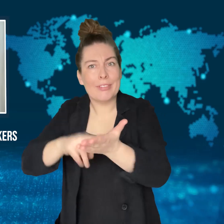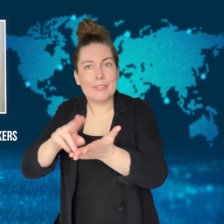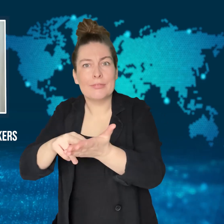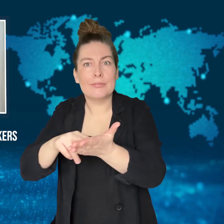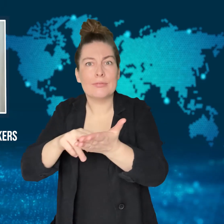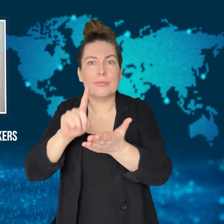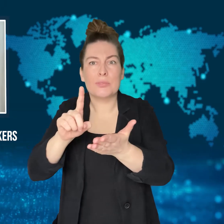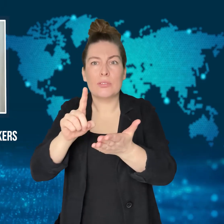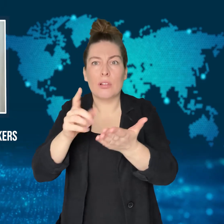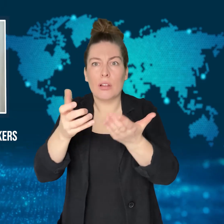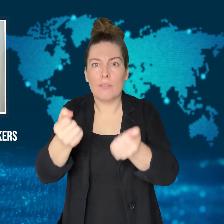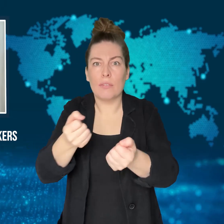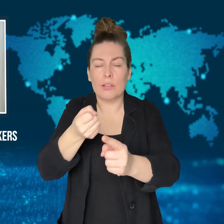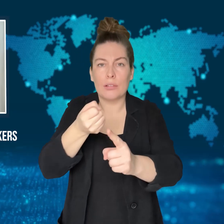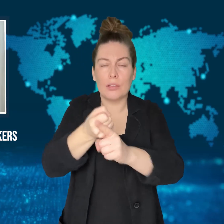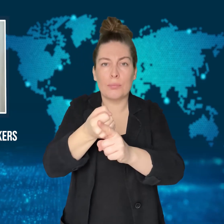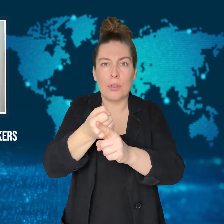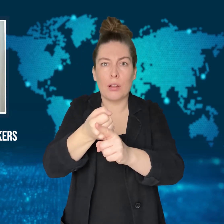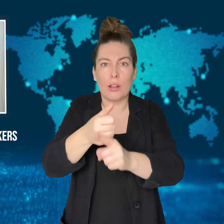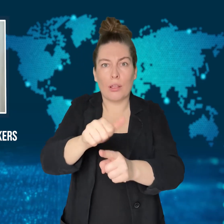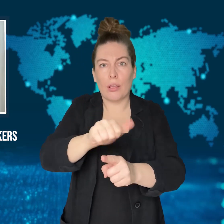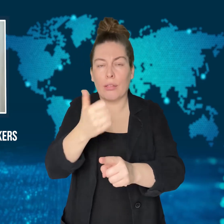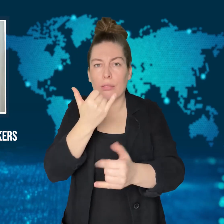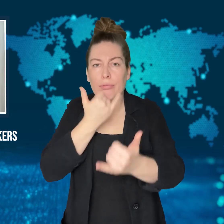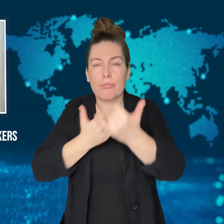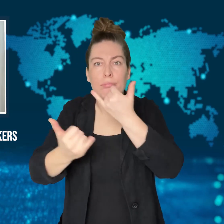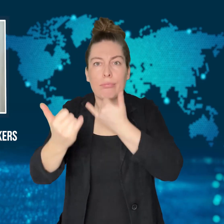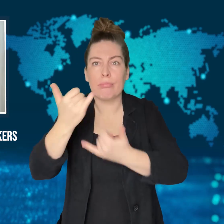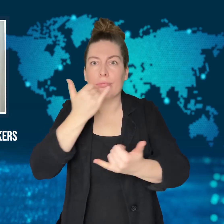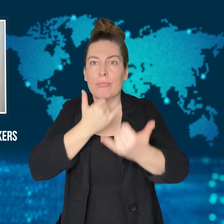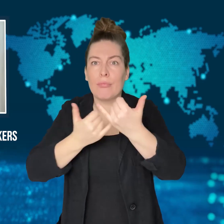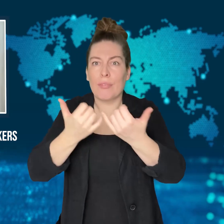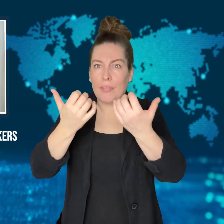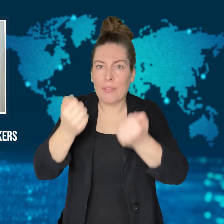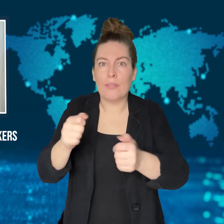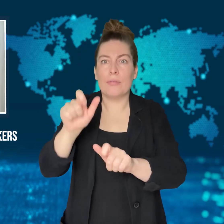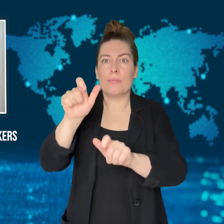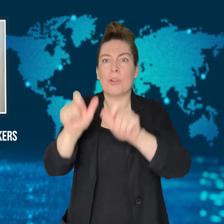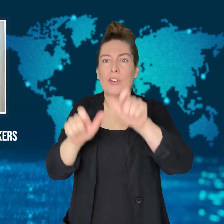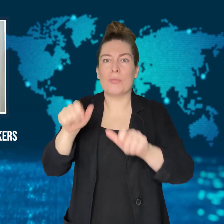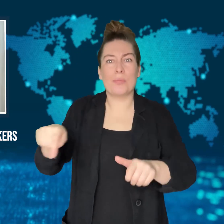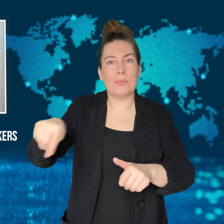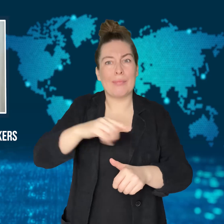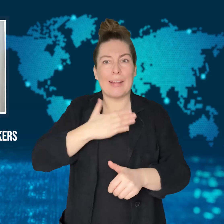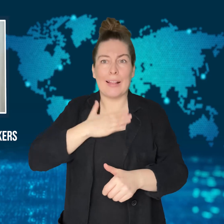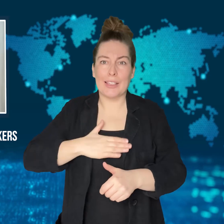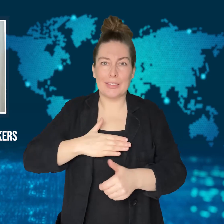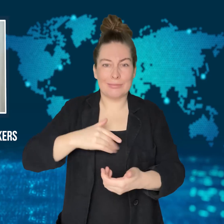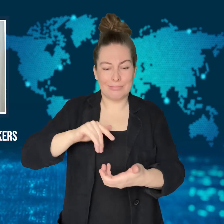the point that there were mistakes